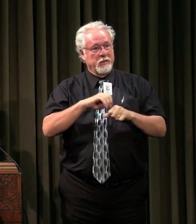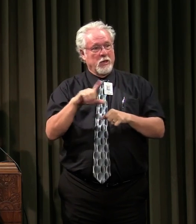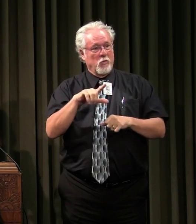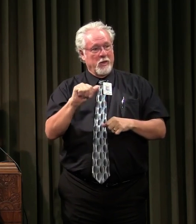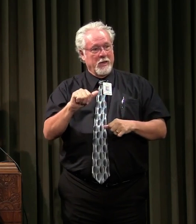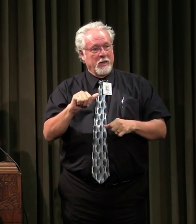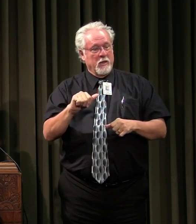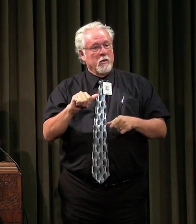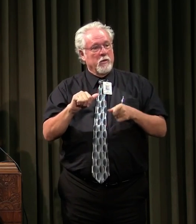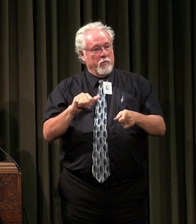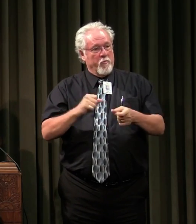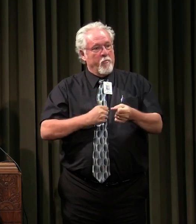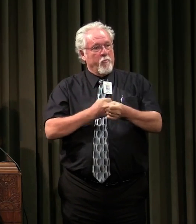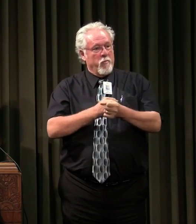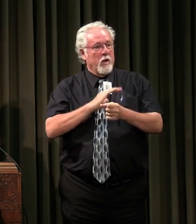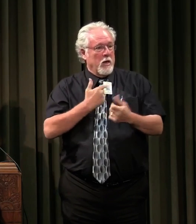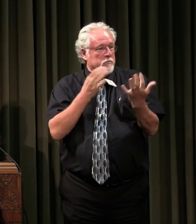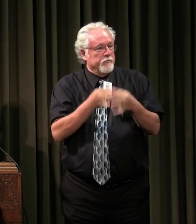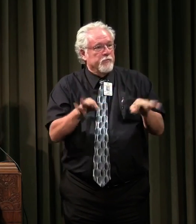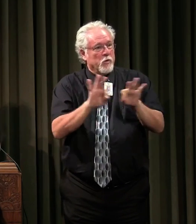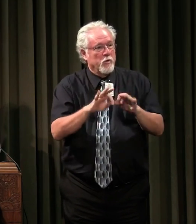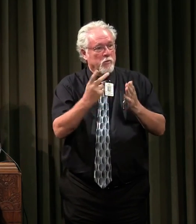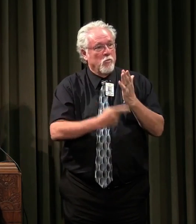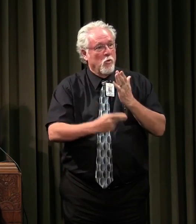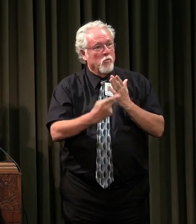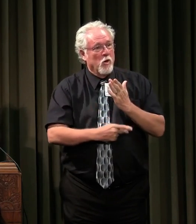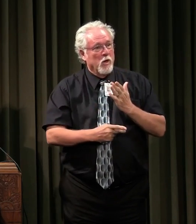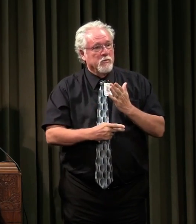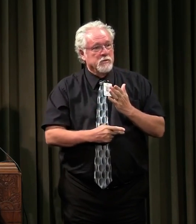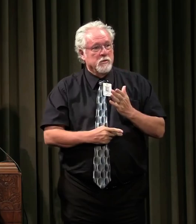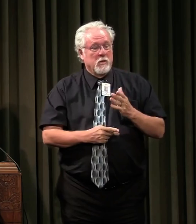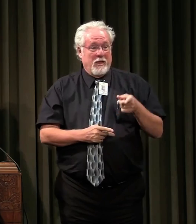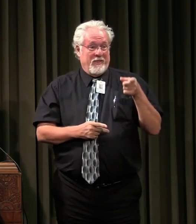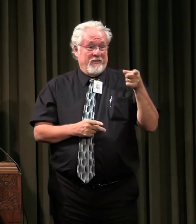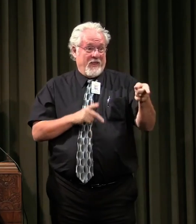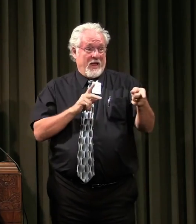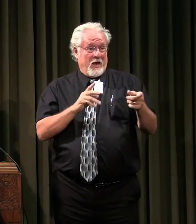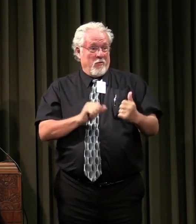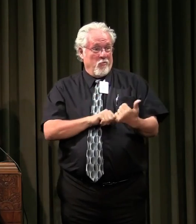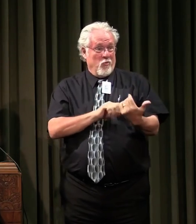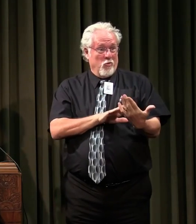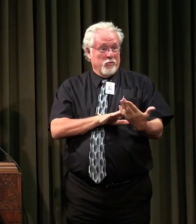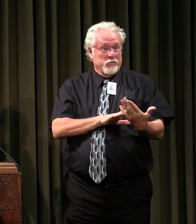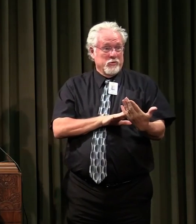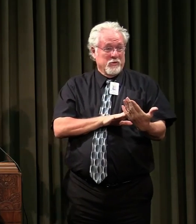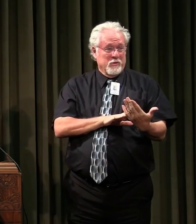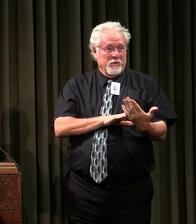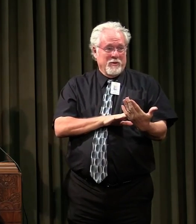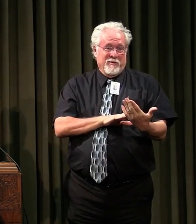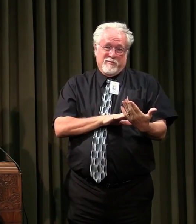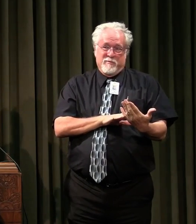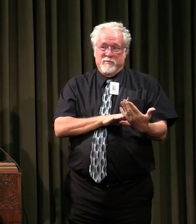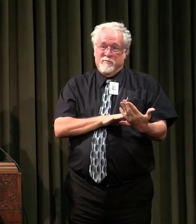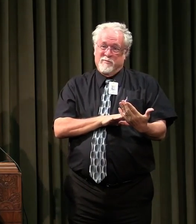adequately fund critical programs and his approach is the I guess the exact